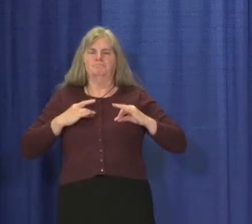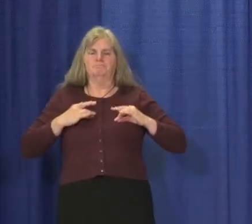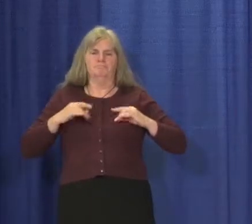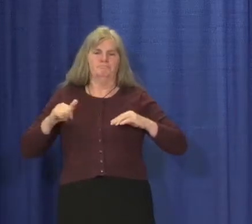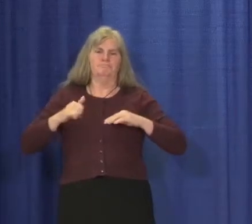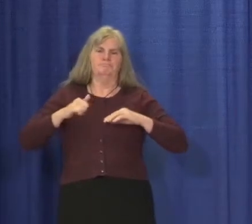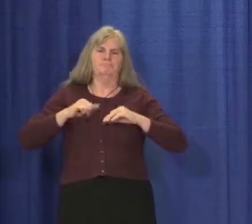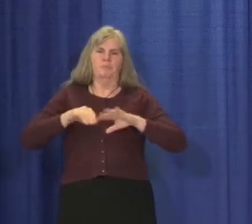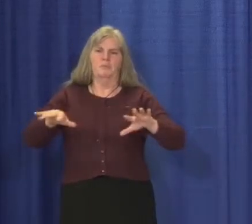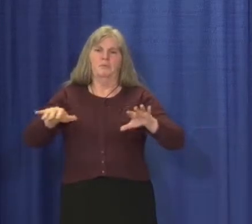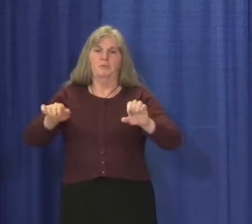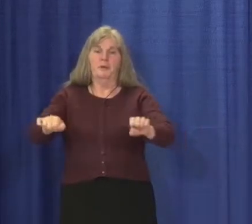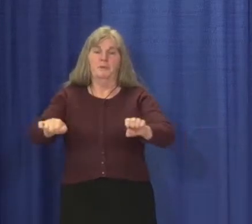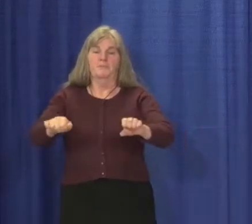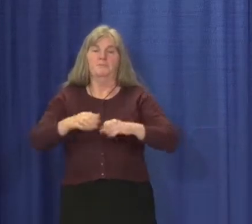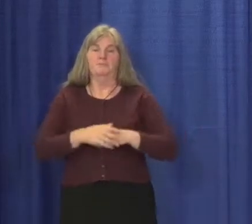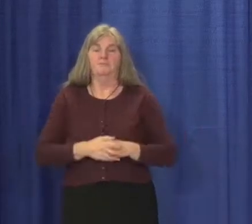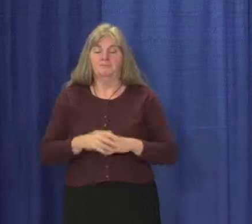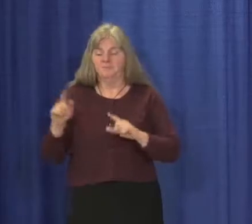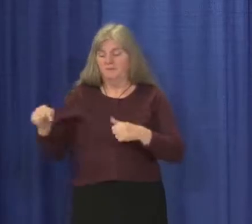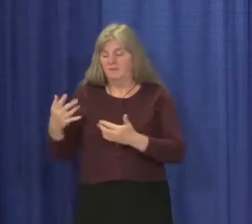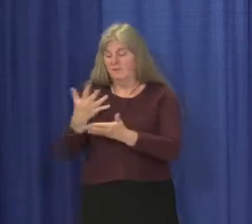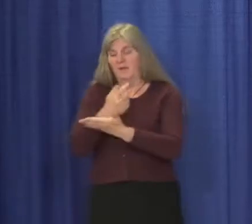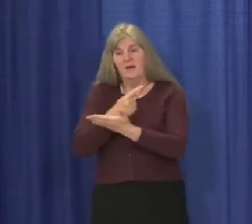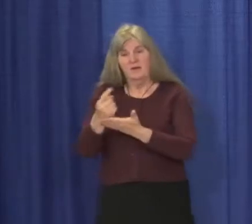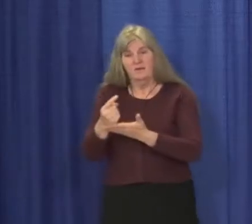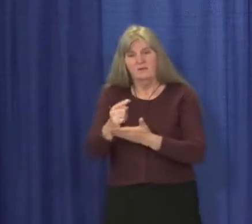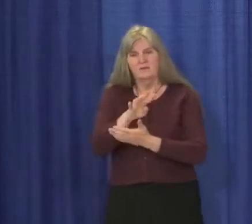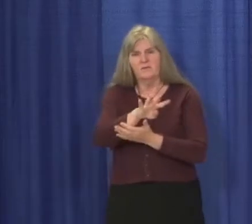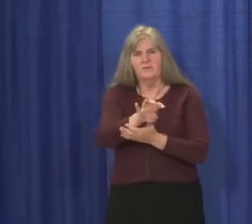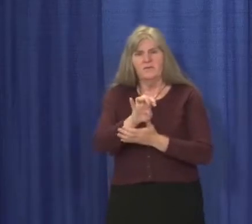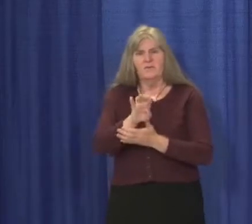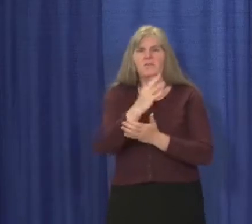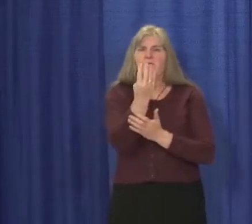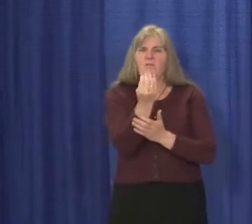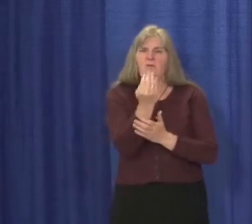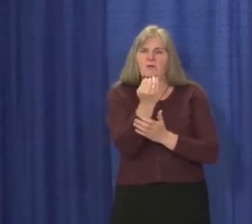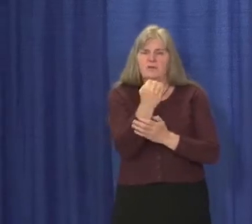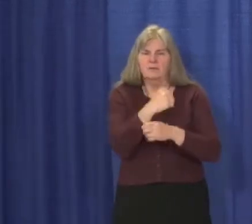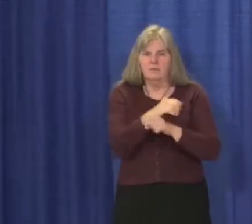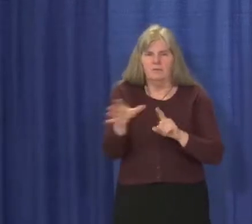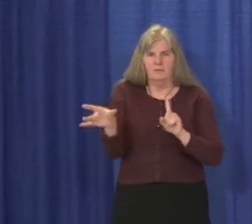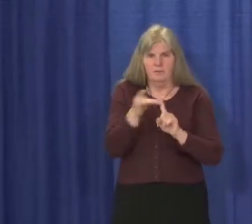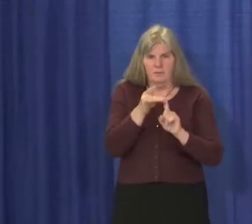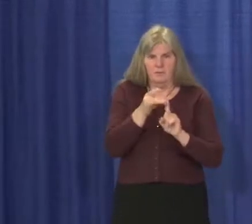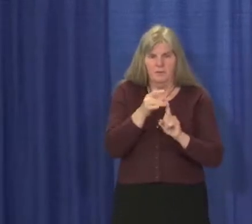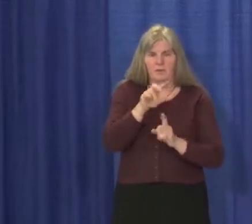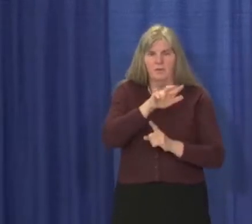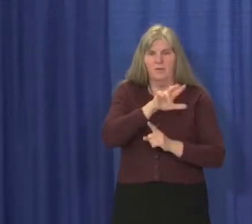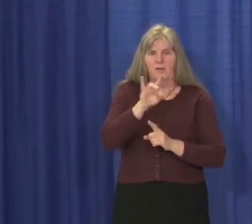and set up shop. Five weeks, 414 cases, 38